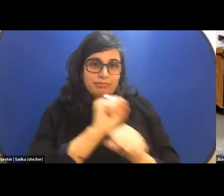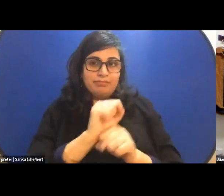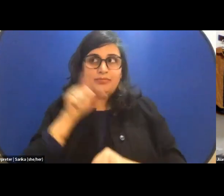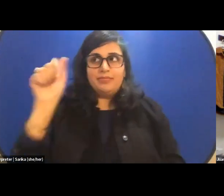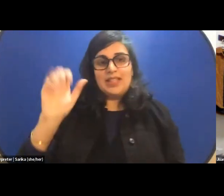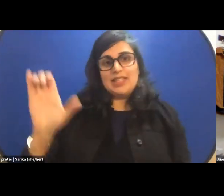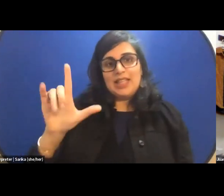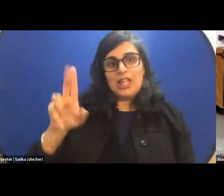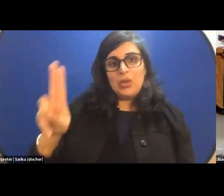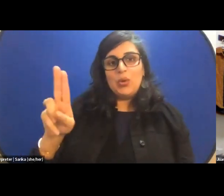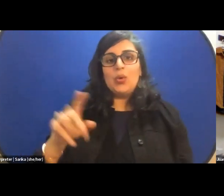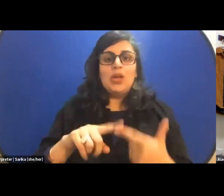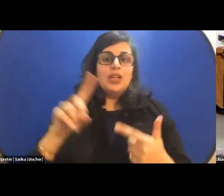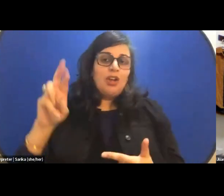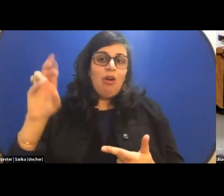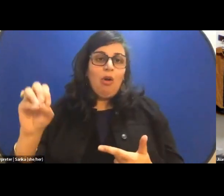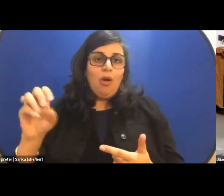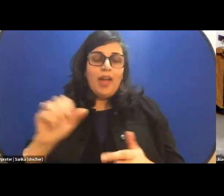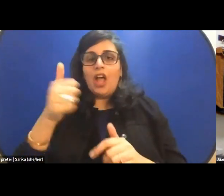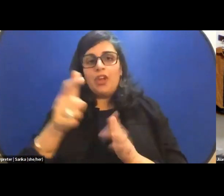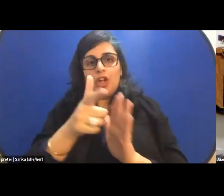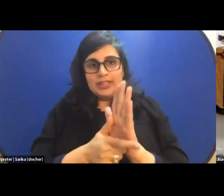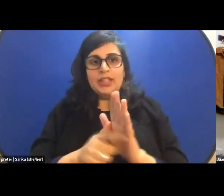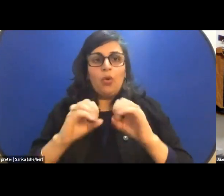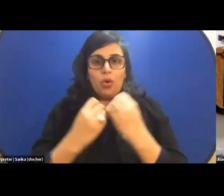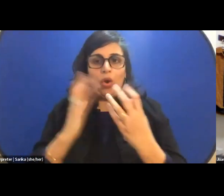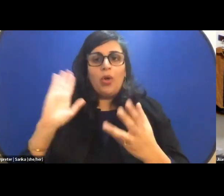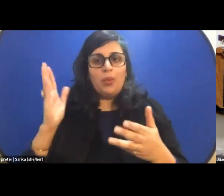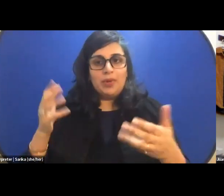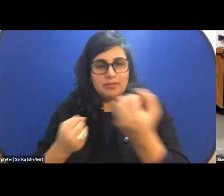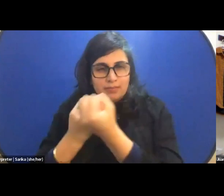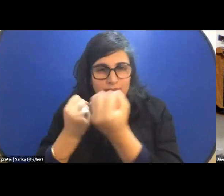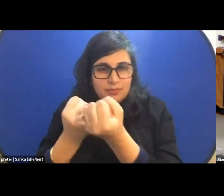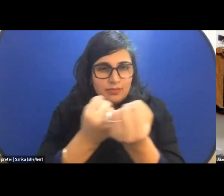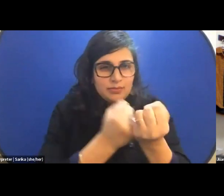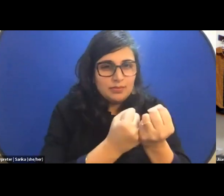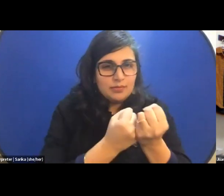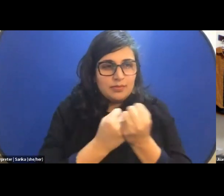difficult. And just know that all of us here and my colleagues at ACLU and